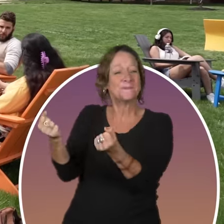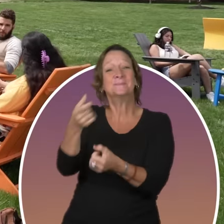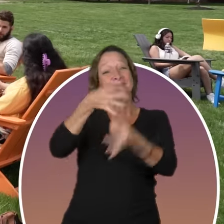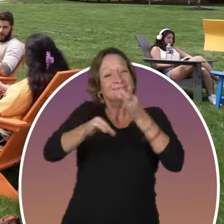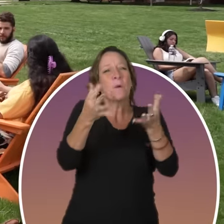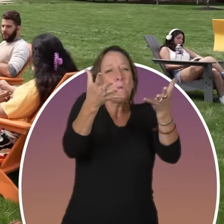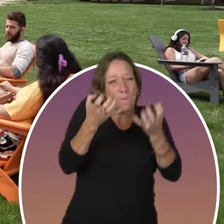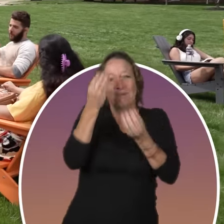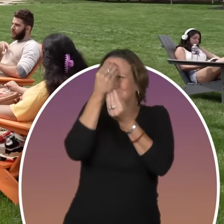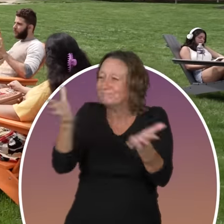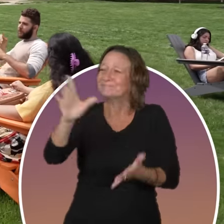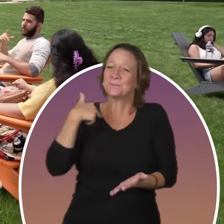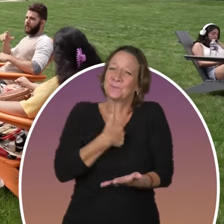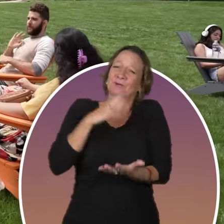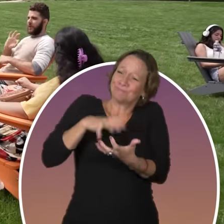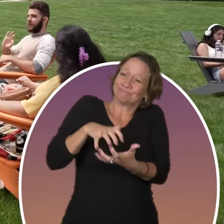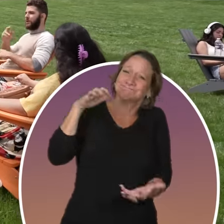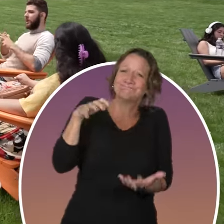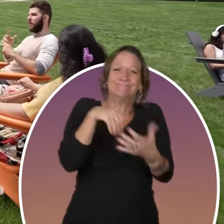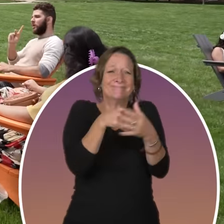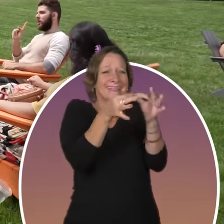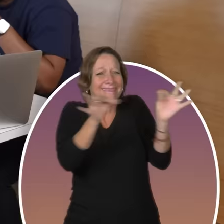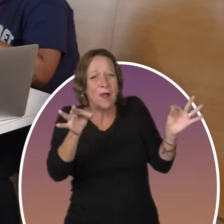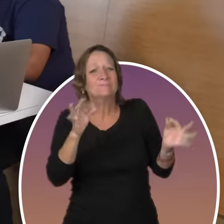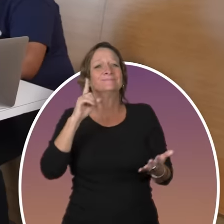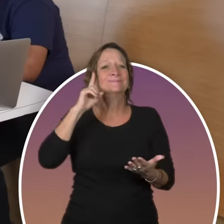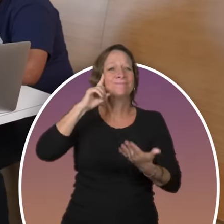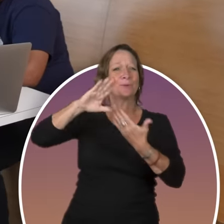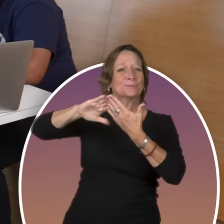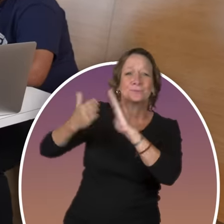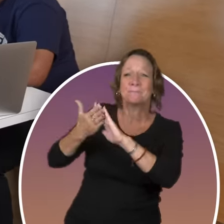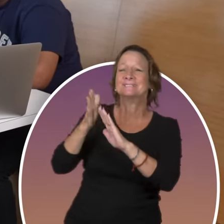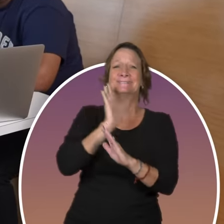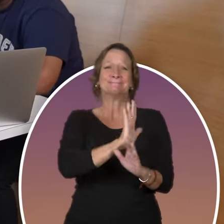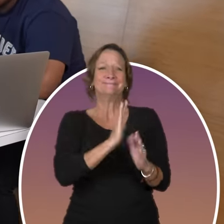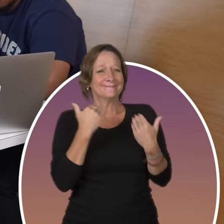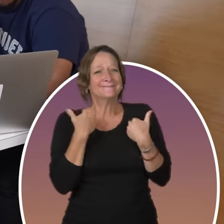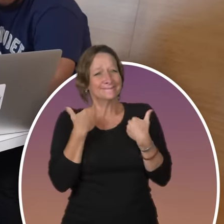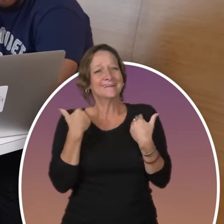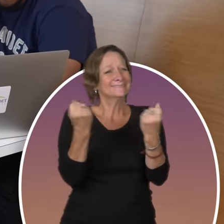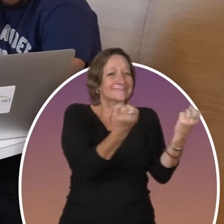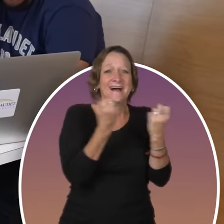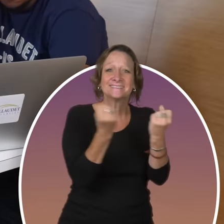Instead, they want us to recognize that Deaf people already have a rich linguistic culture and community of sign language users